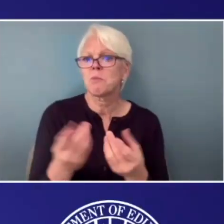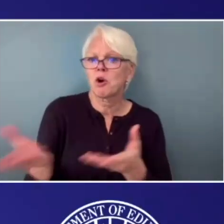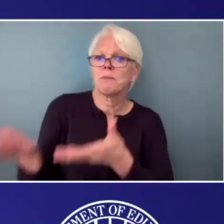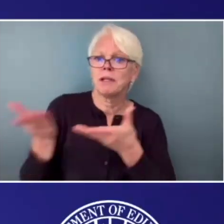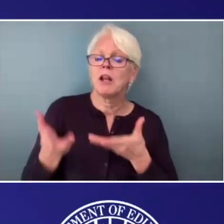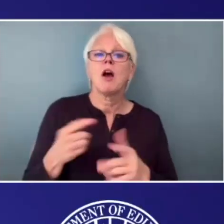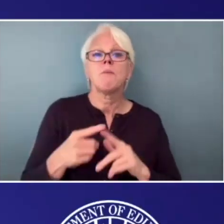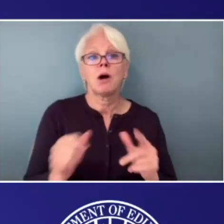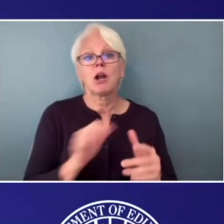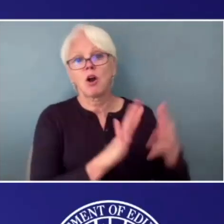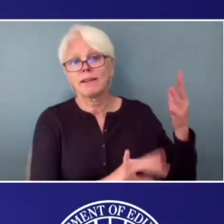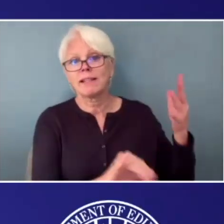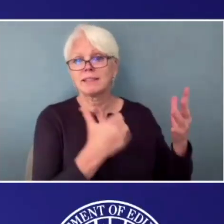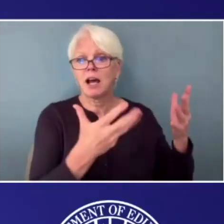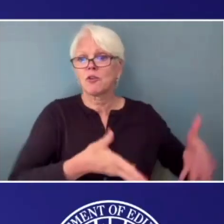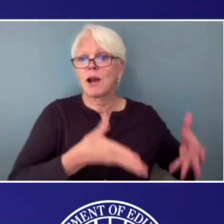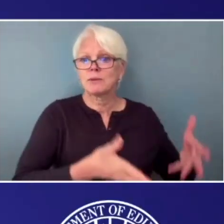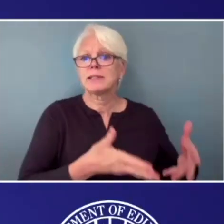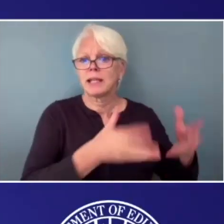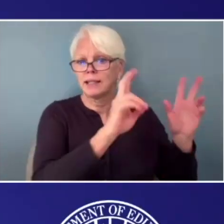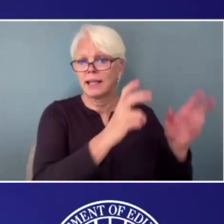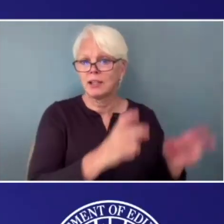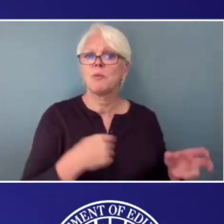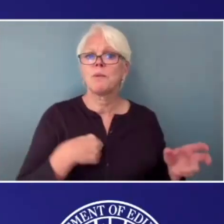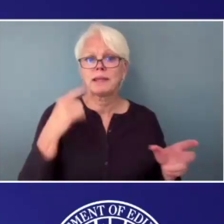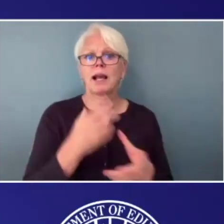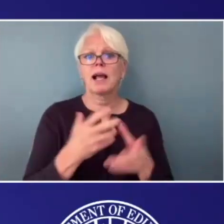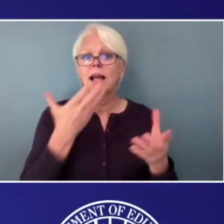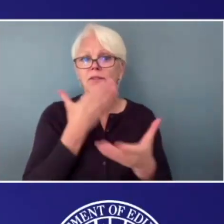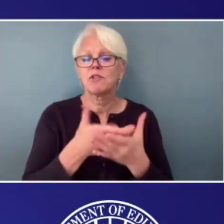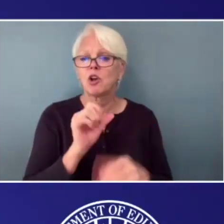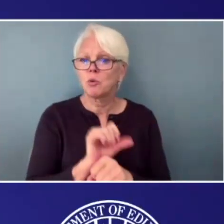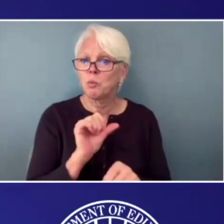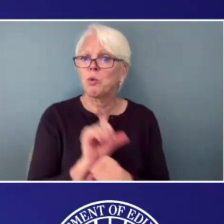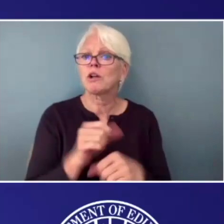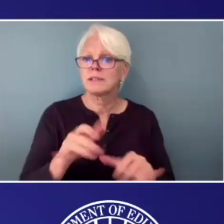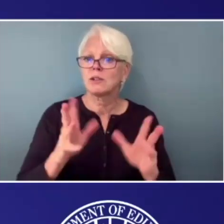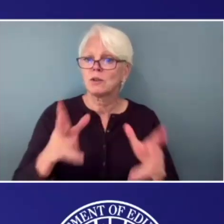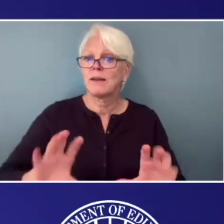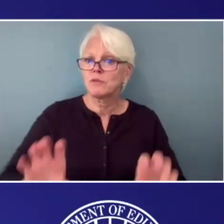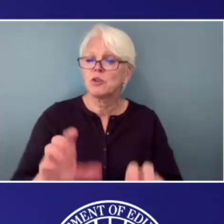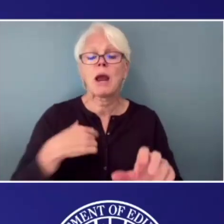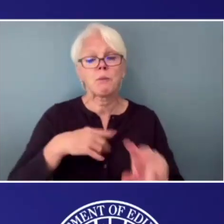outstanding issues. We think that there's a lot of good work that still needs to be done, and we look forward to doing that with you here.